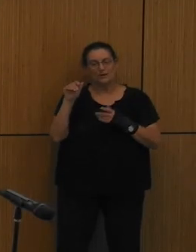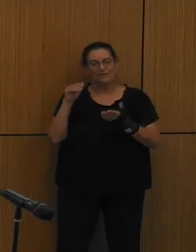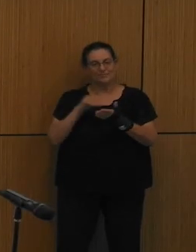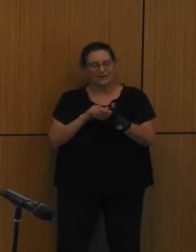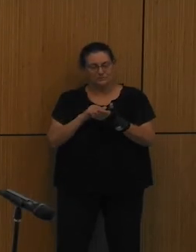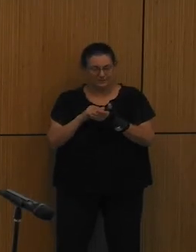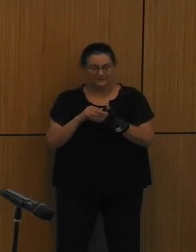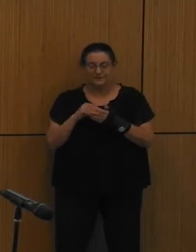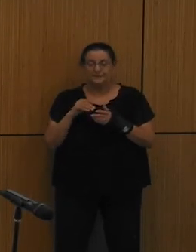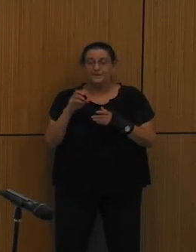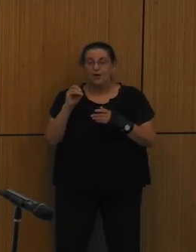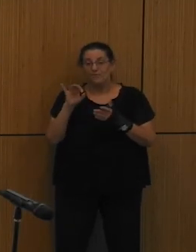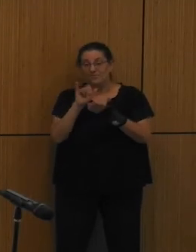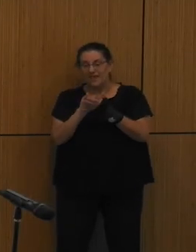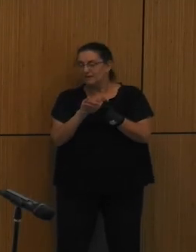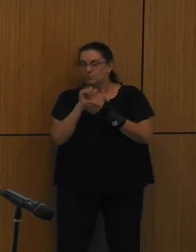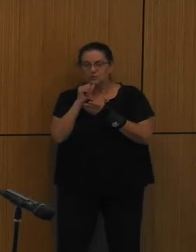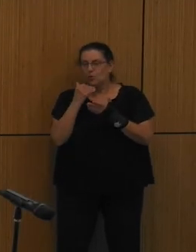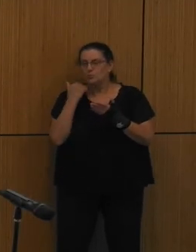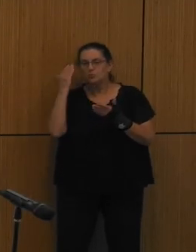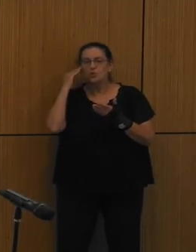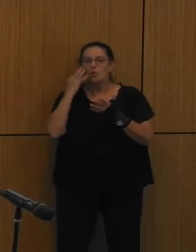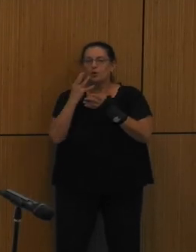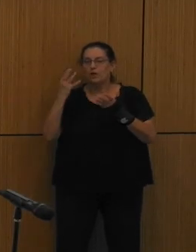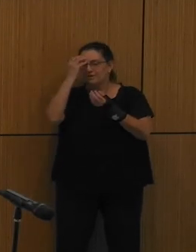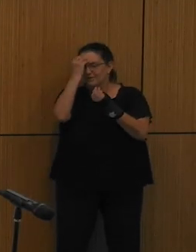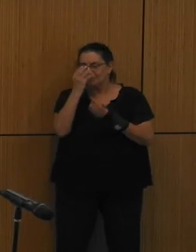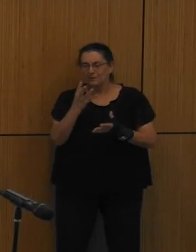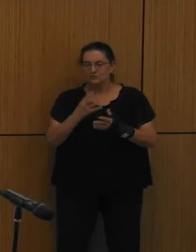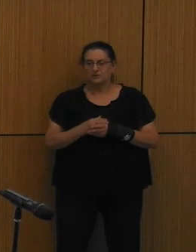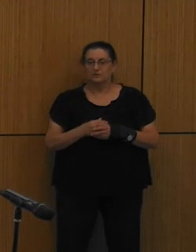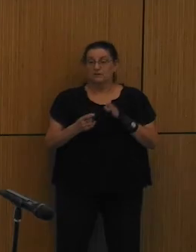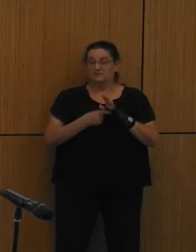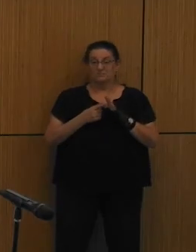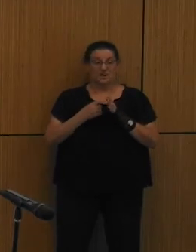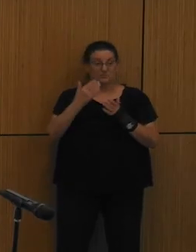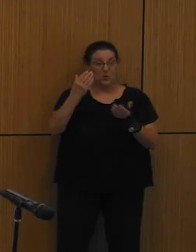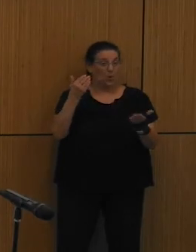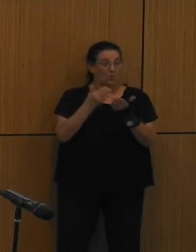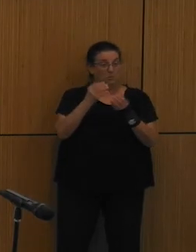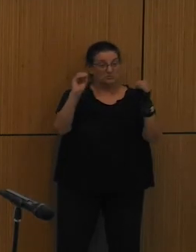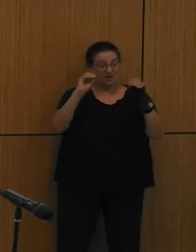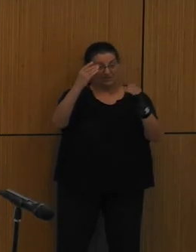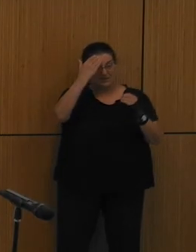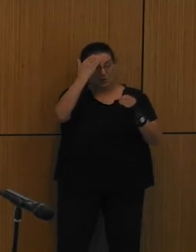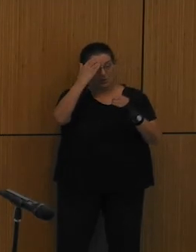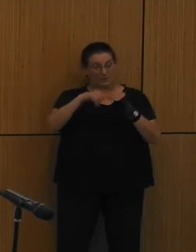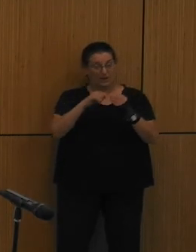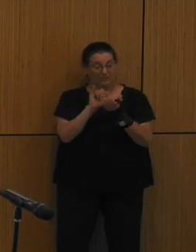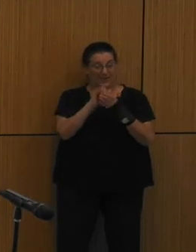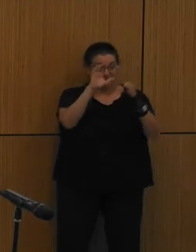we know very little about, sometimes we know almost nothing about them. They're just listed as a chemical that exists. There's a trade name.